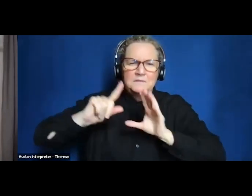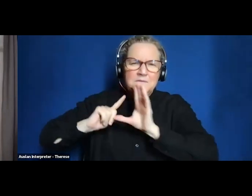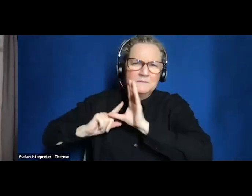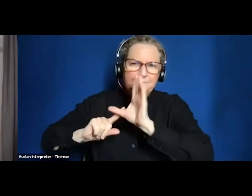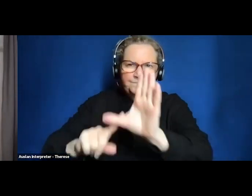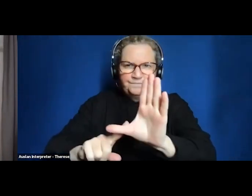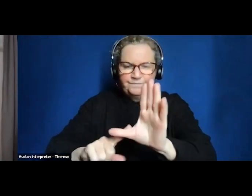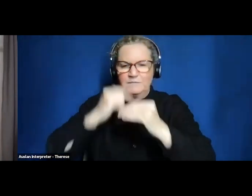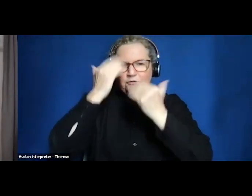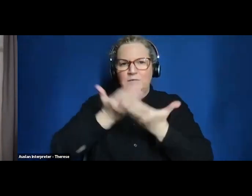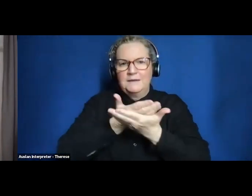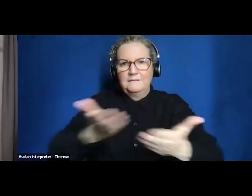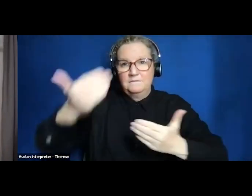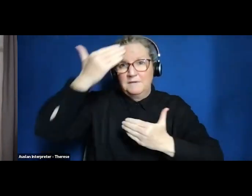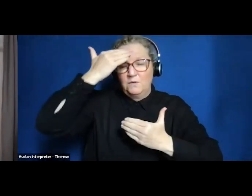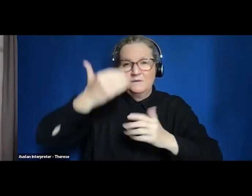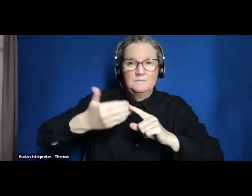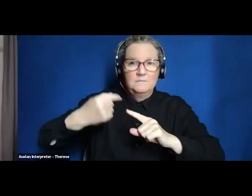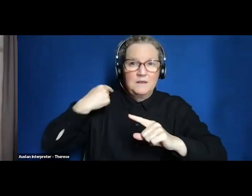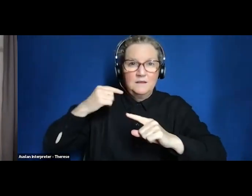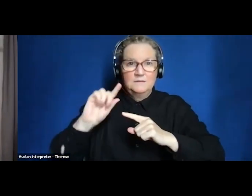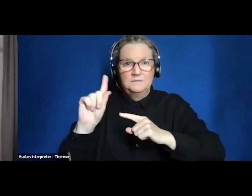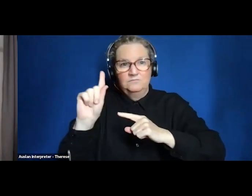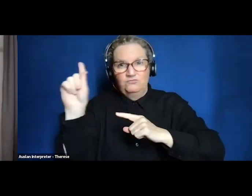past and present and extend that acknowledgment and respect